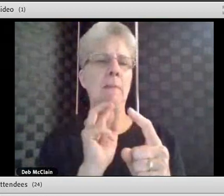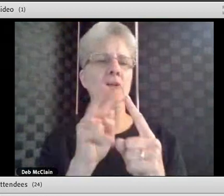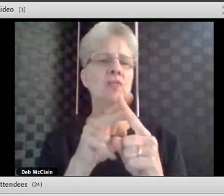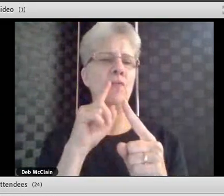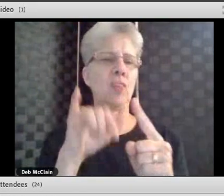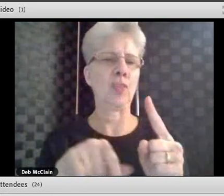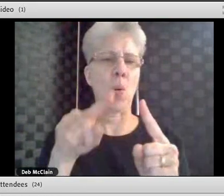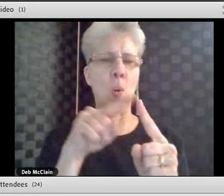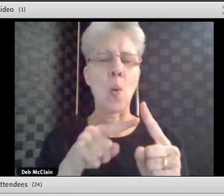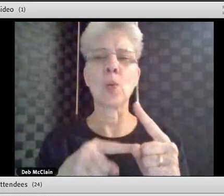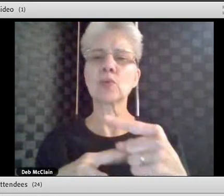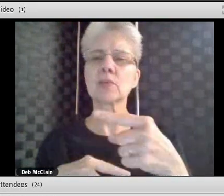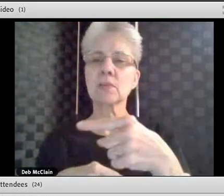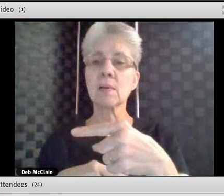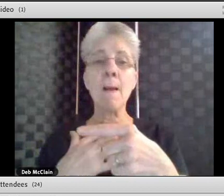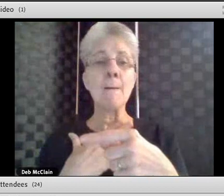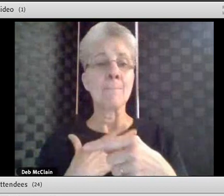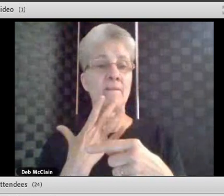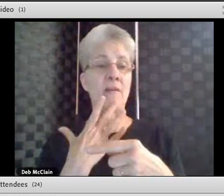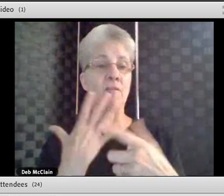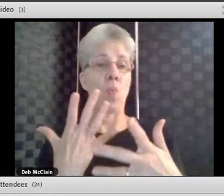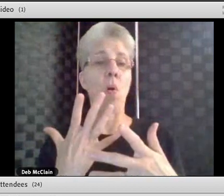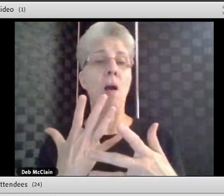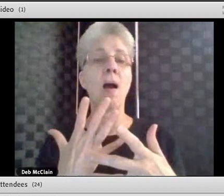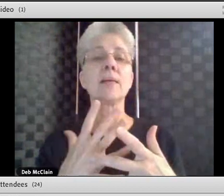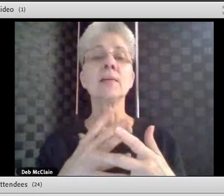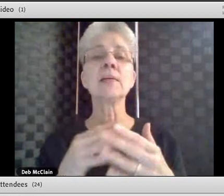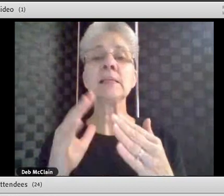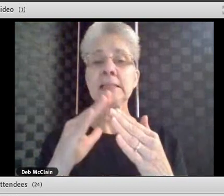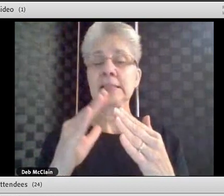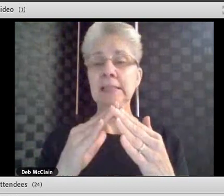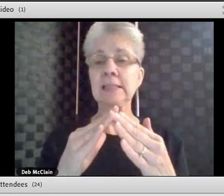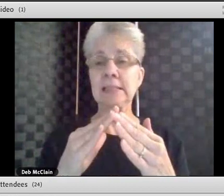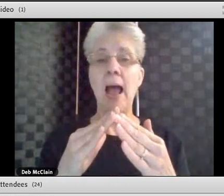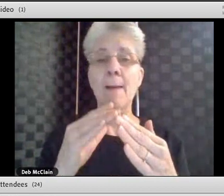One of my favorites is this top left one. This is a 18-wheeler,